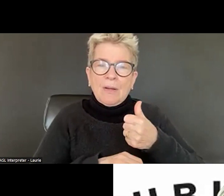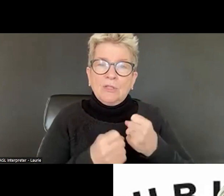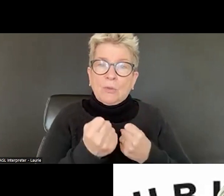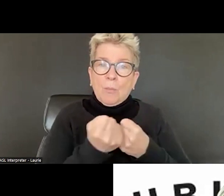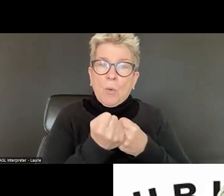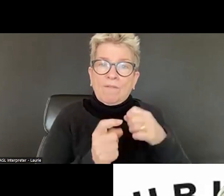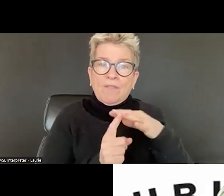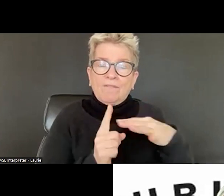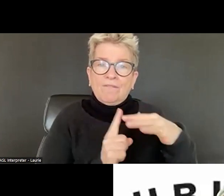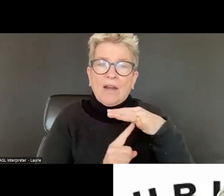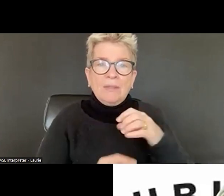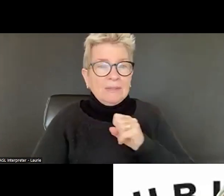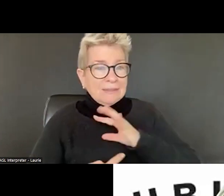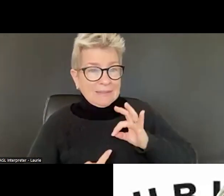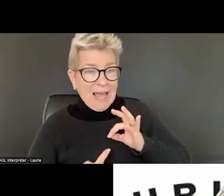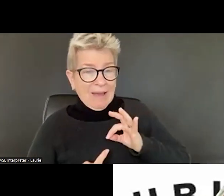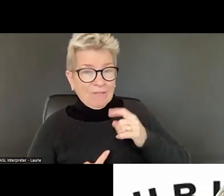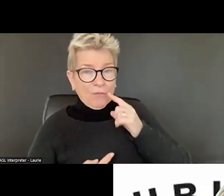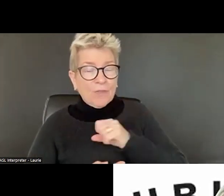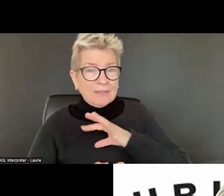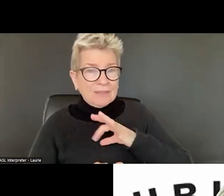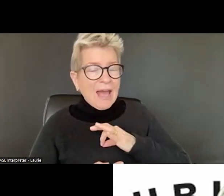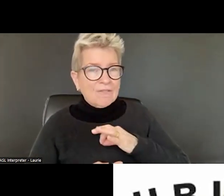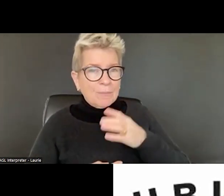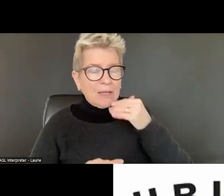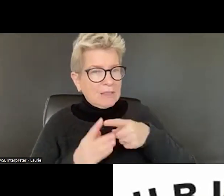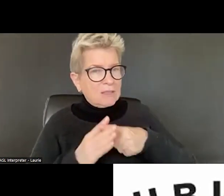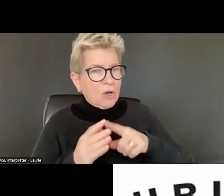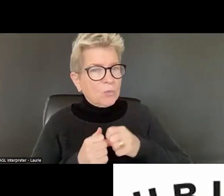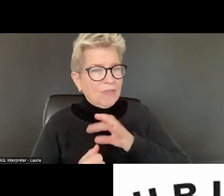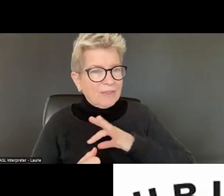this starts at staff before we can get to kids right how can we create supportive environments